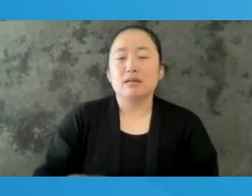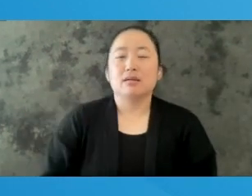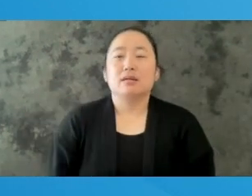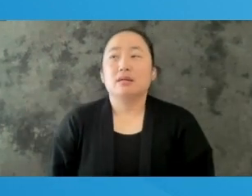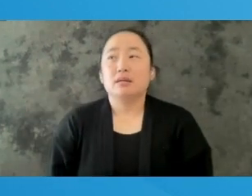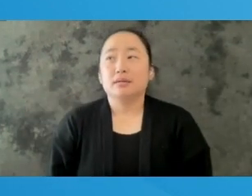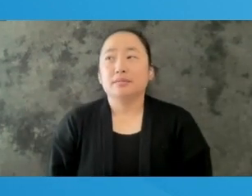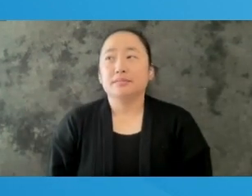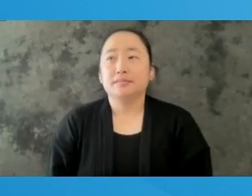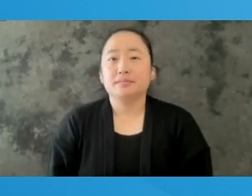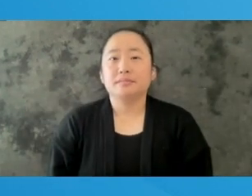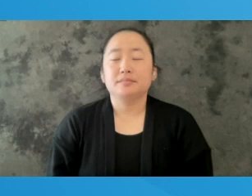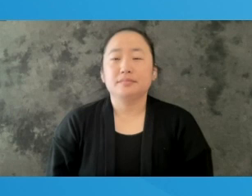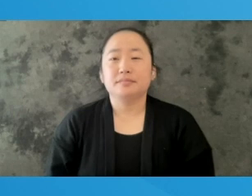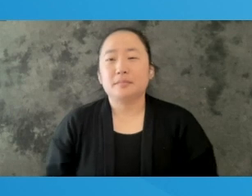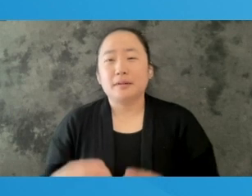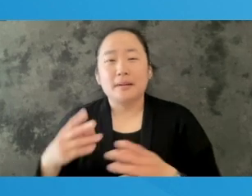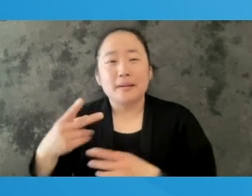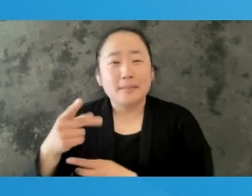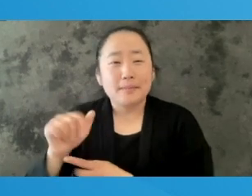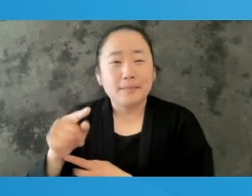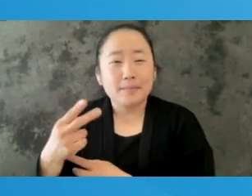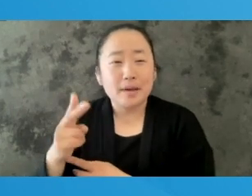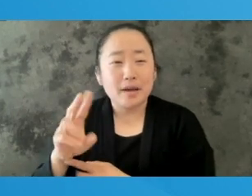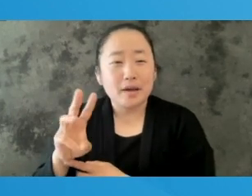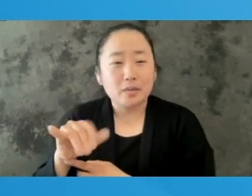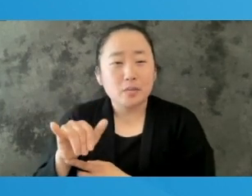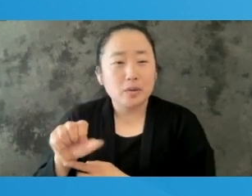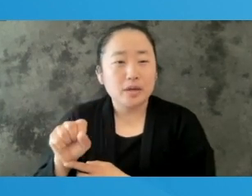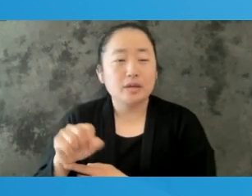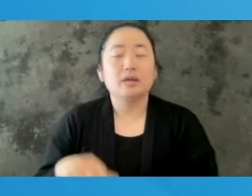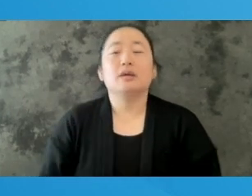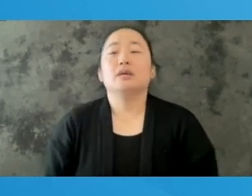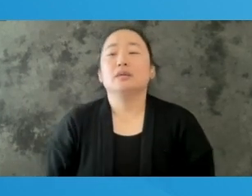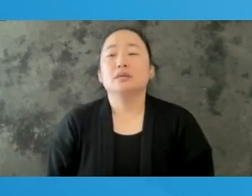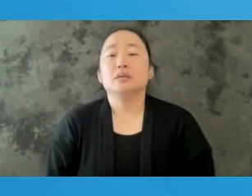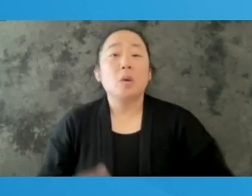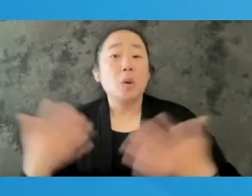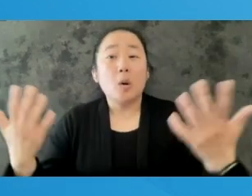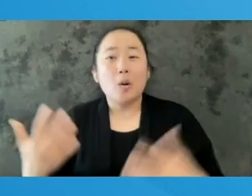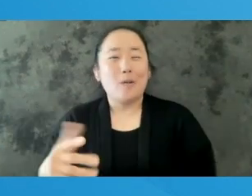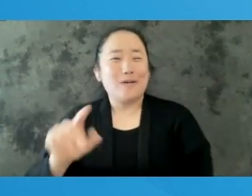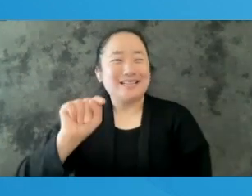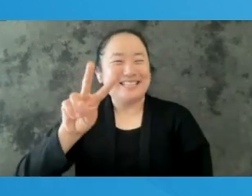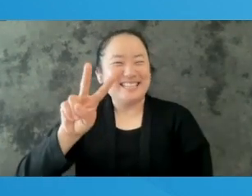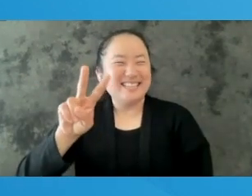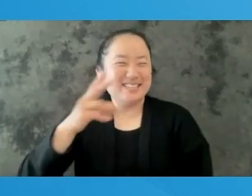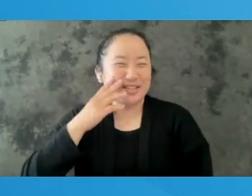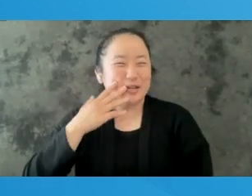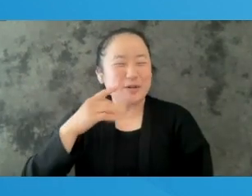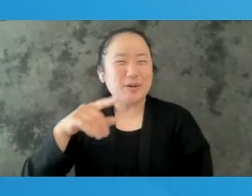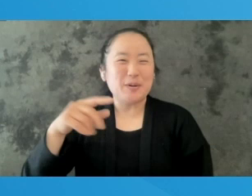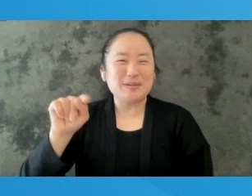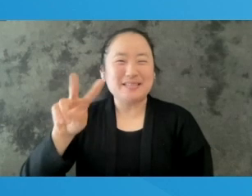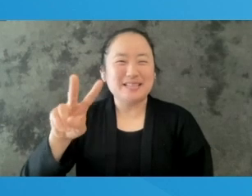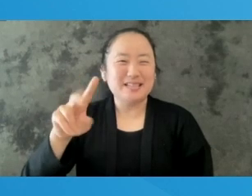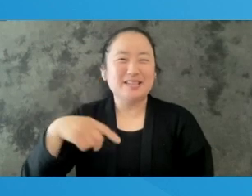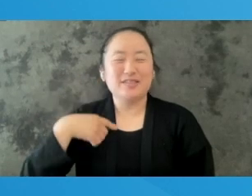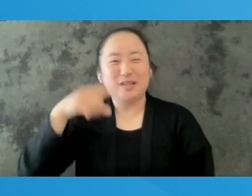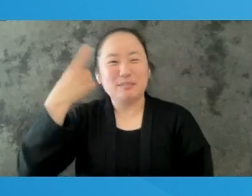Oh, or TV static, my apologies.